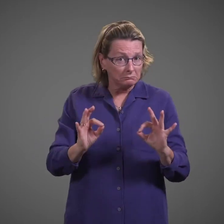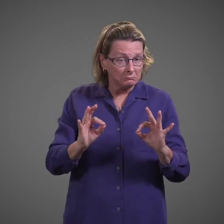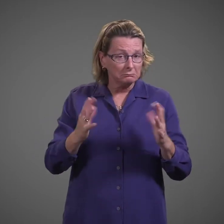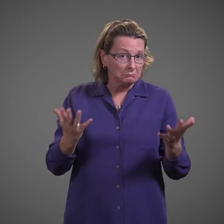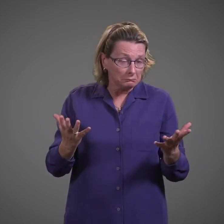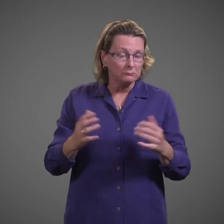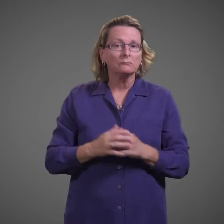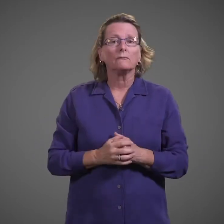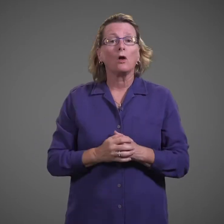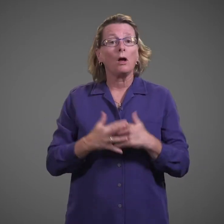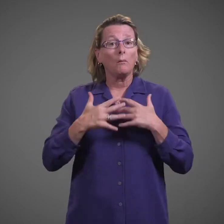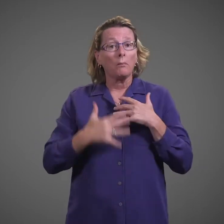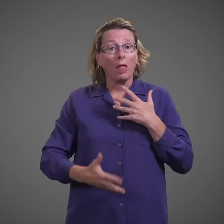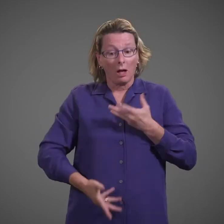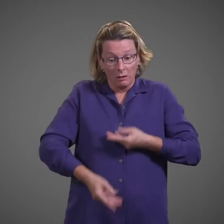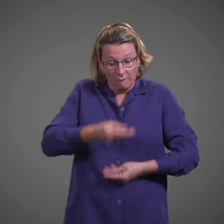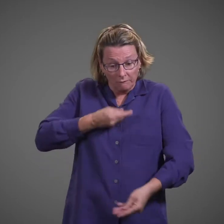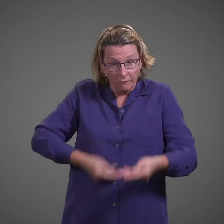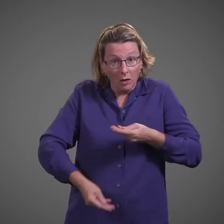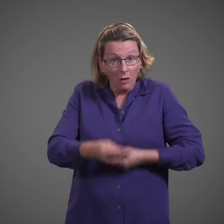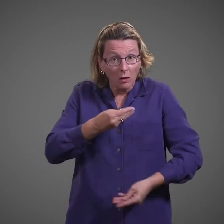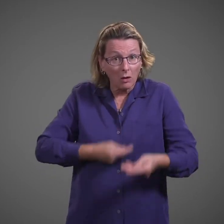Is your blood circulating appropriately throughout your body?